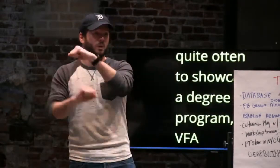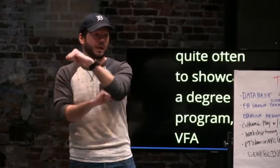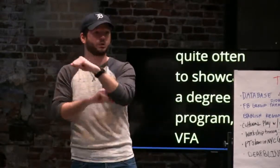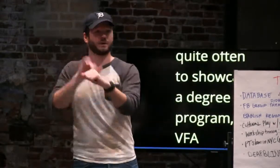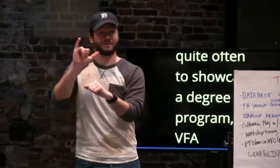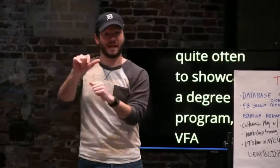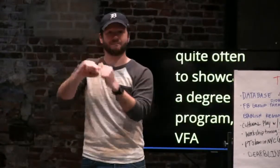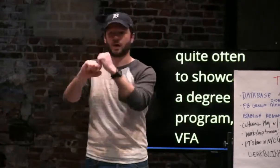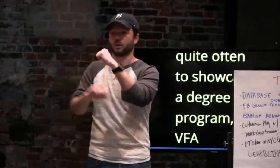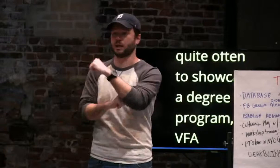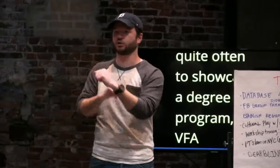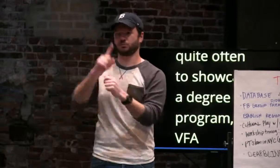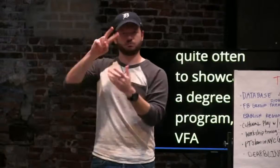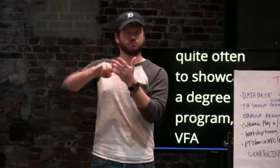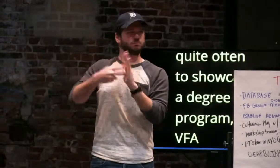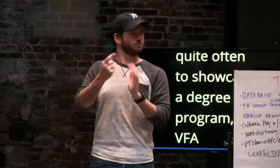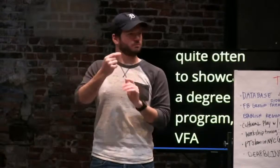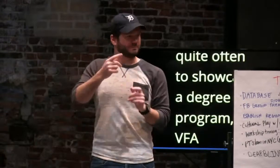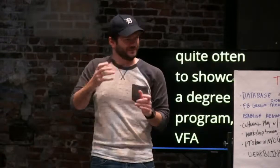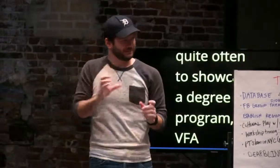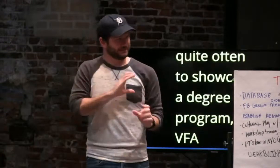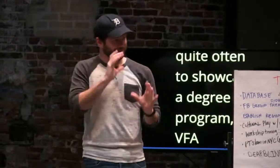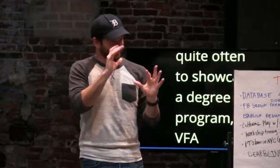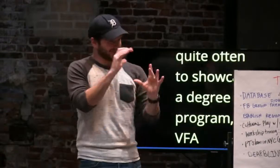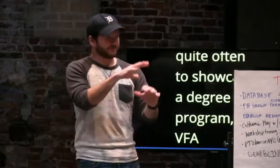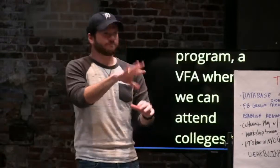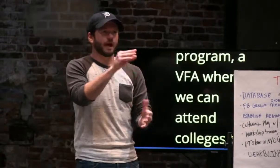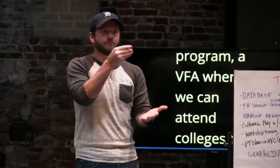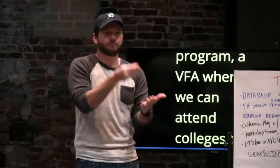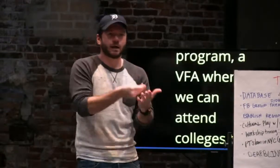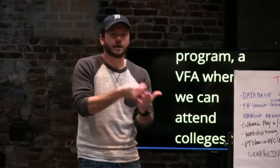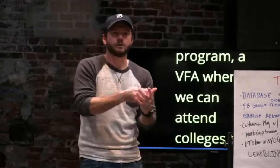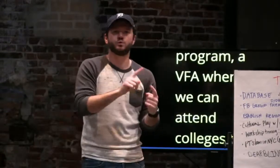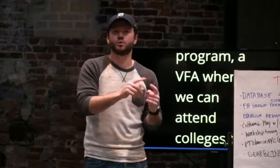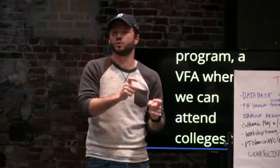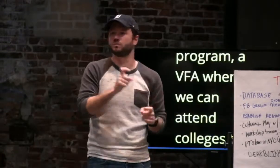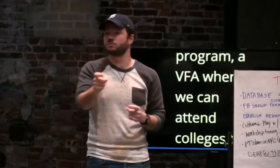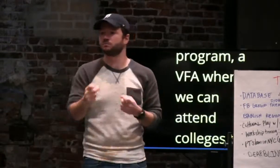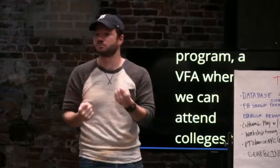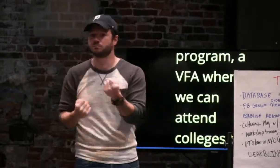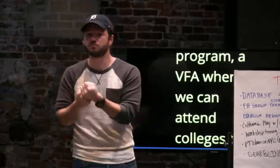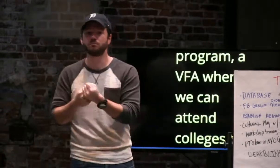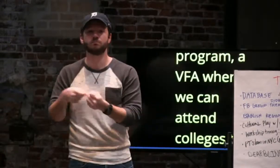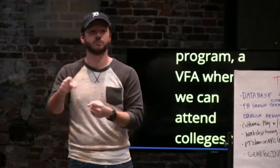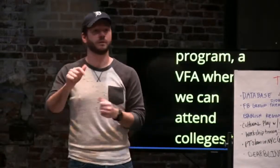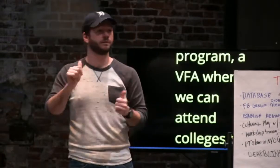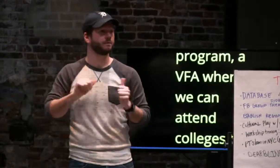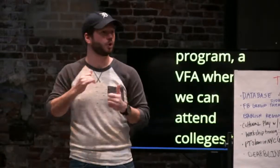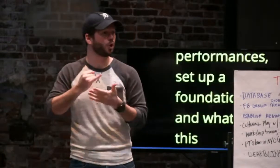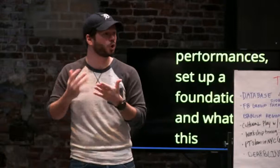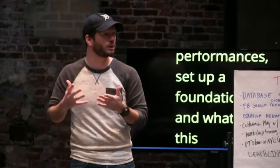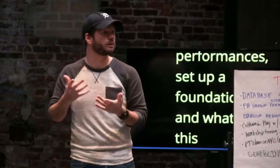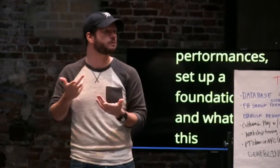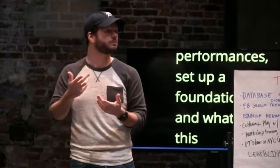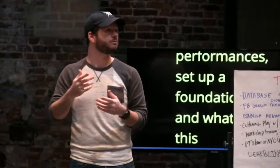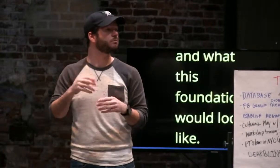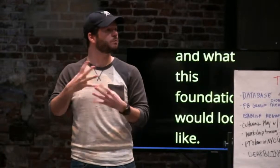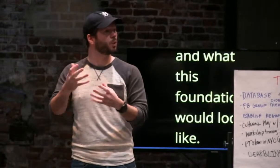So set up an actually foundation and what this foundation would look like. Would be the basically, they would be delegated to look for sources of income,